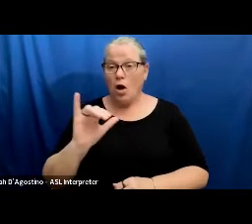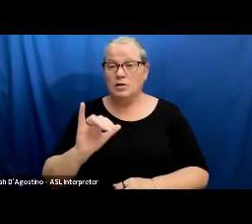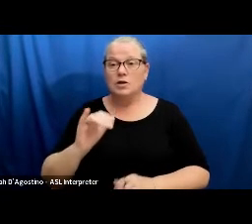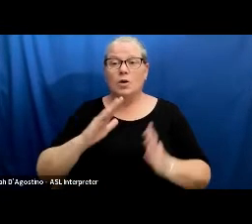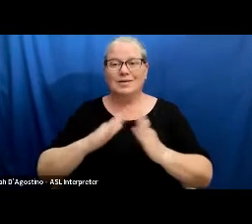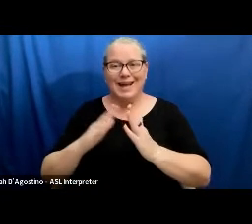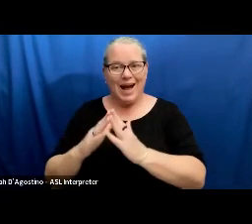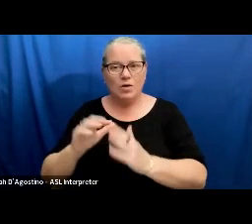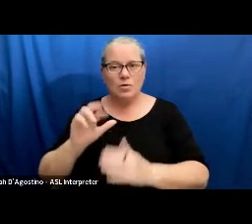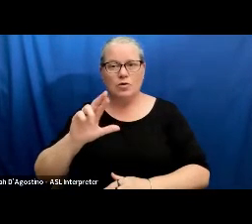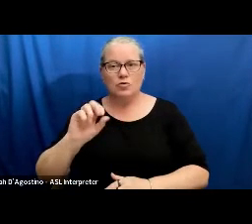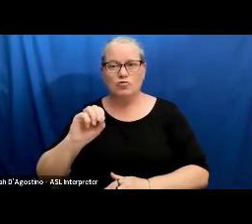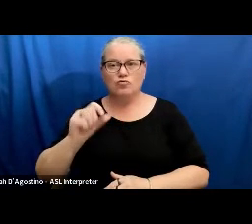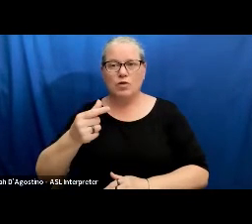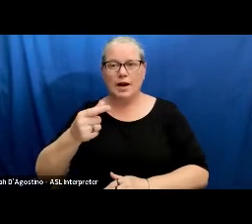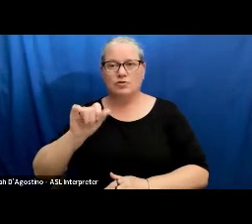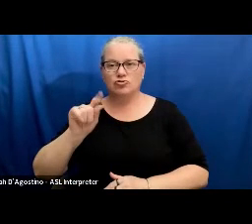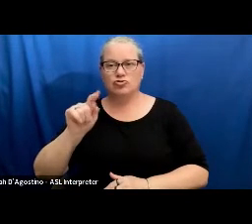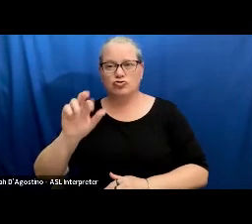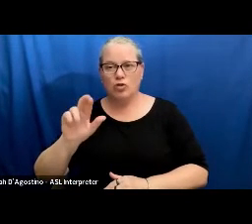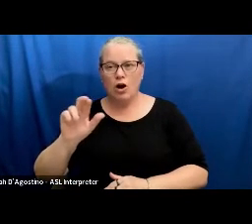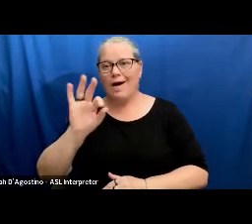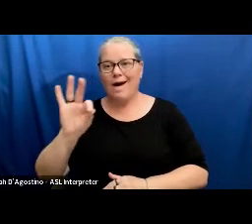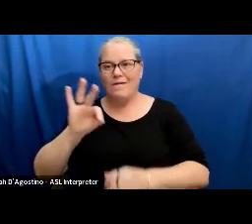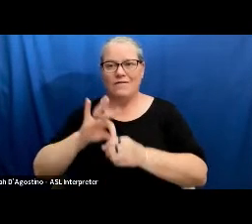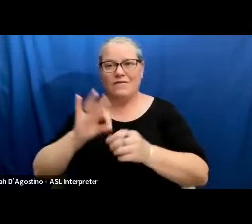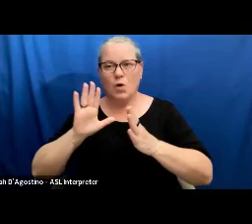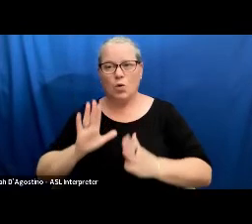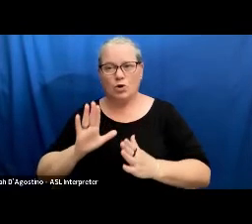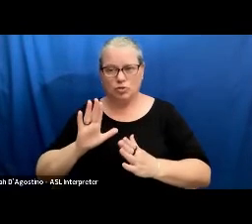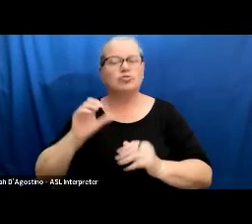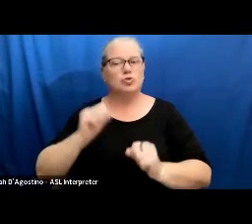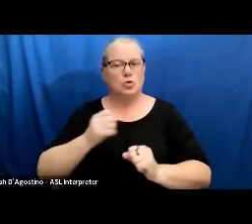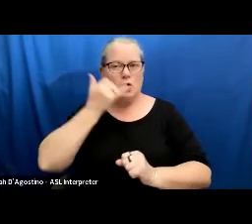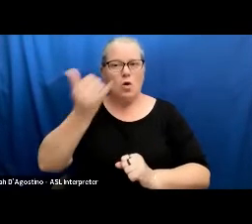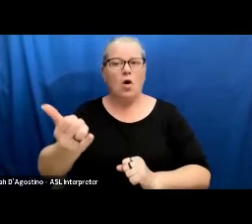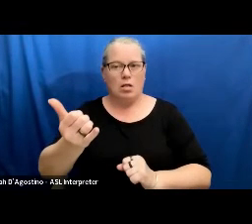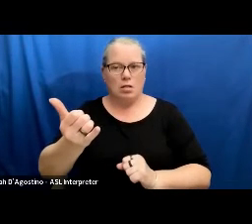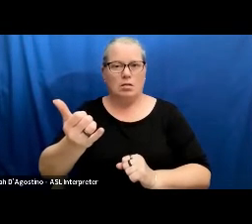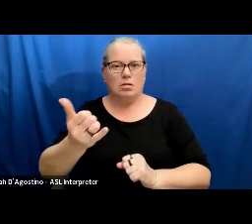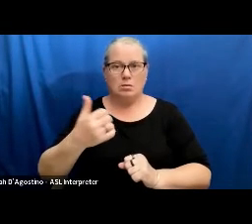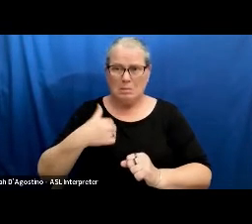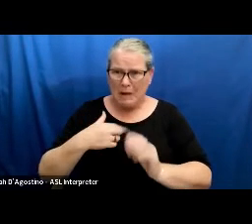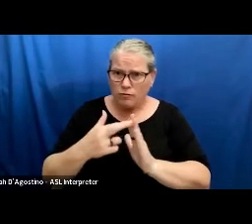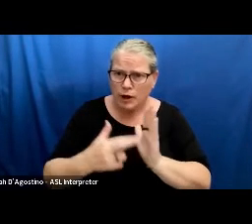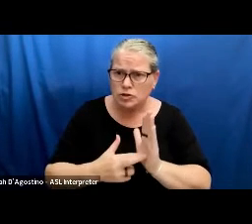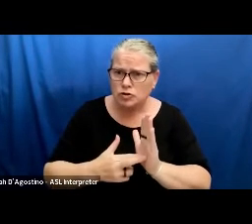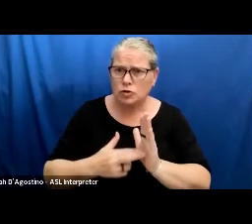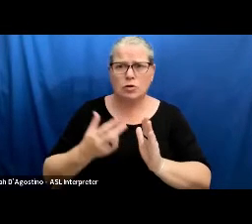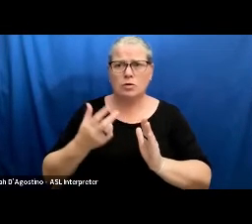unsure where you're registered to vote if you're registered to vote or what your polling location